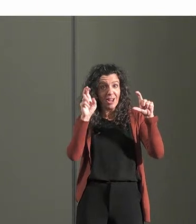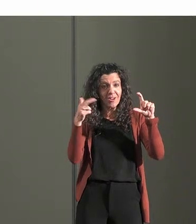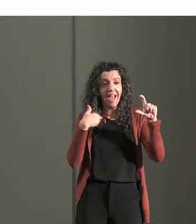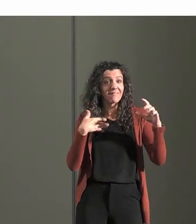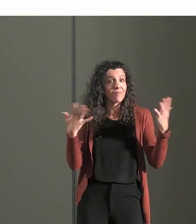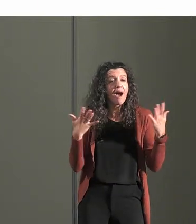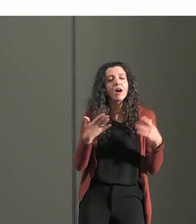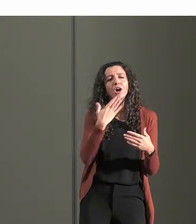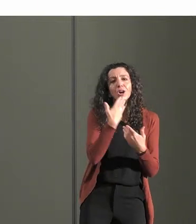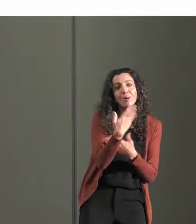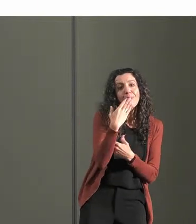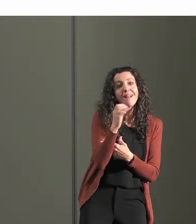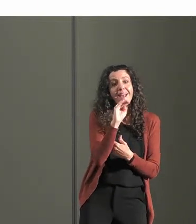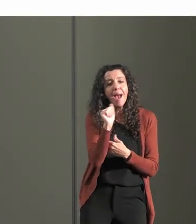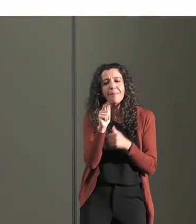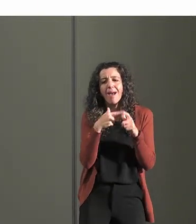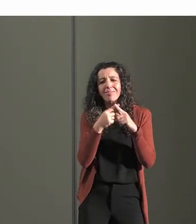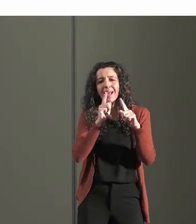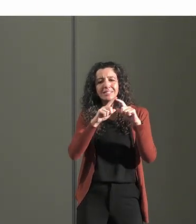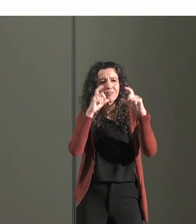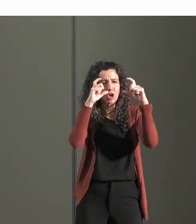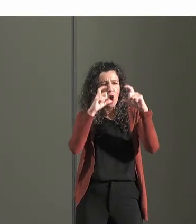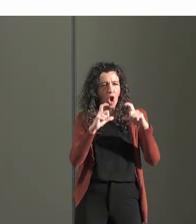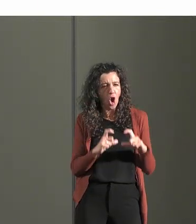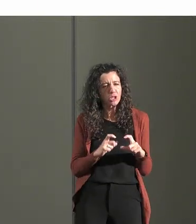app this is a news/email app this is a herd good morning em